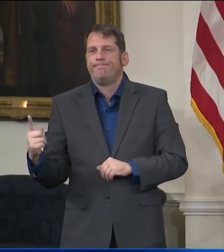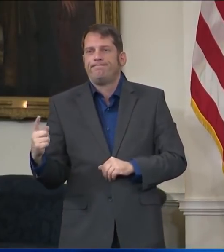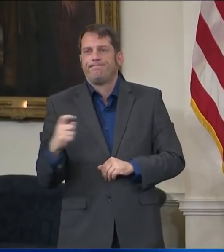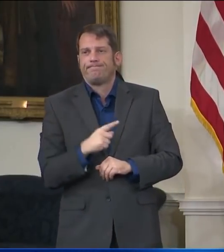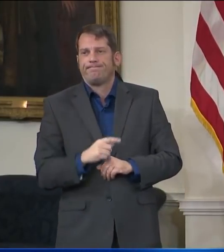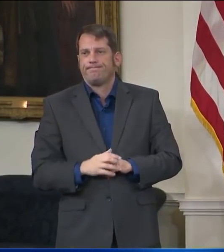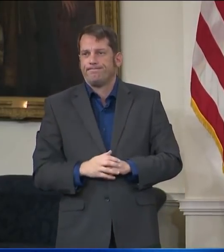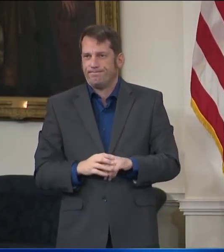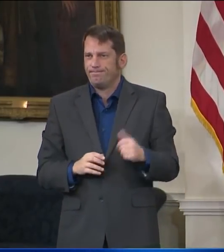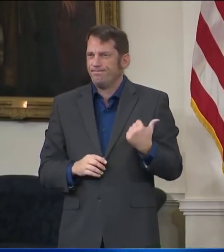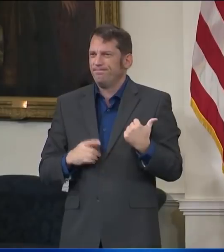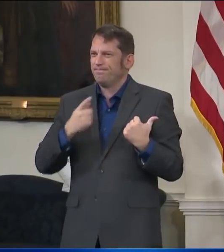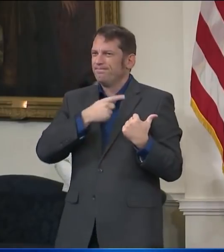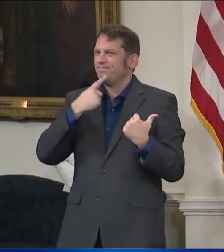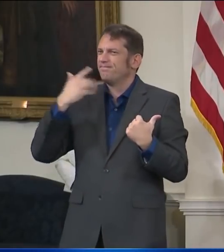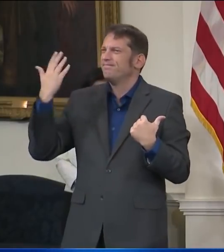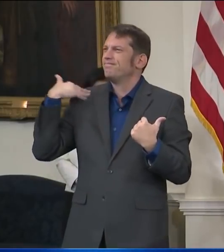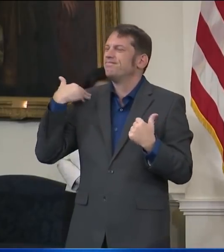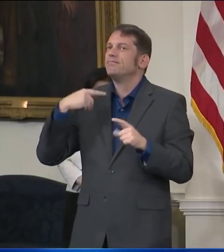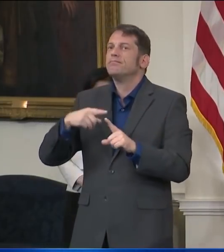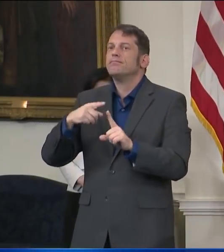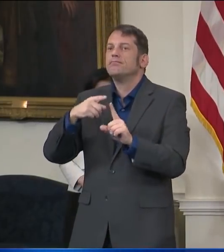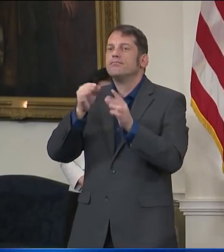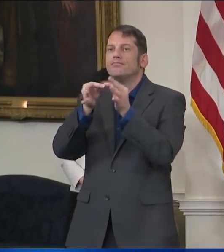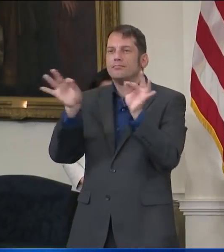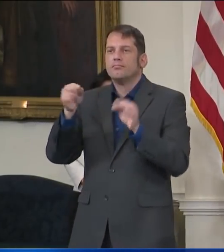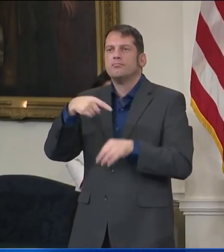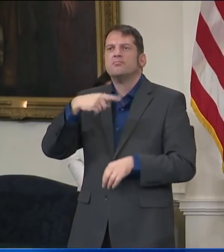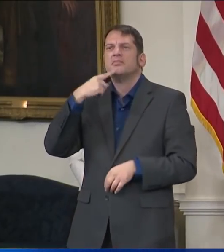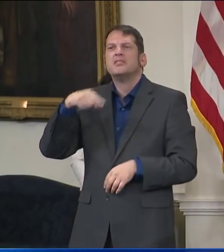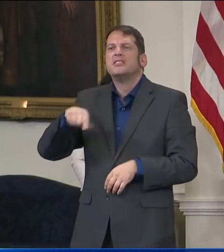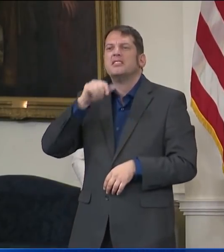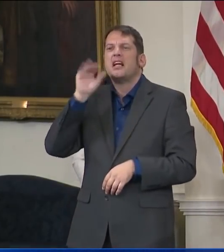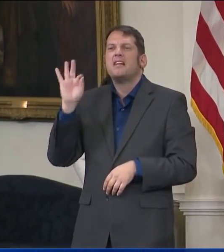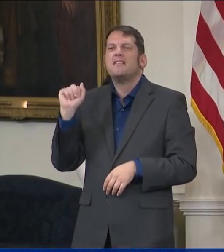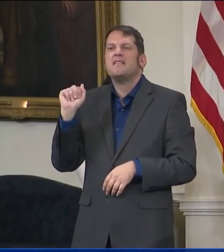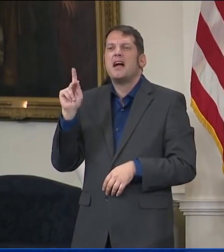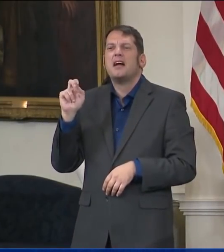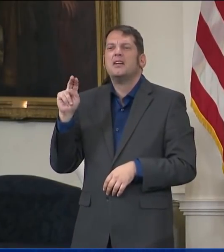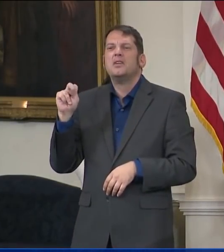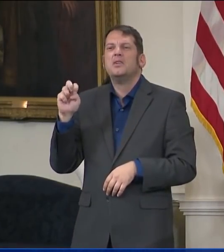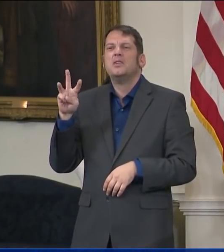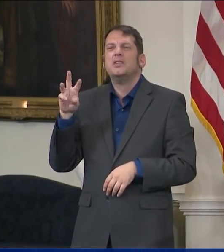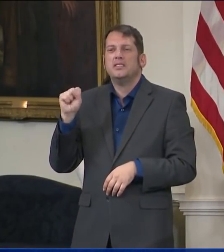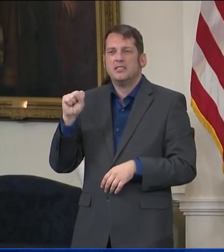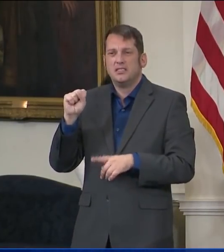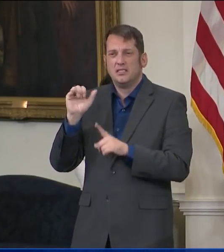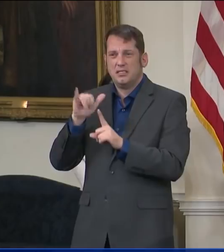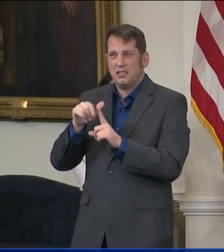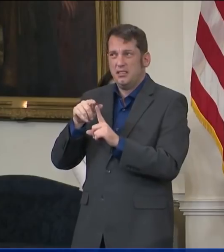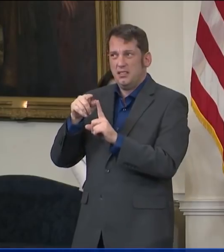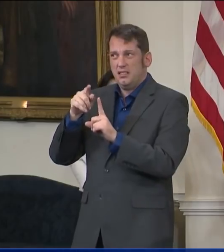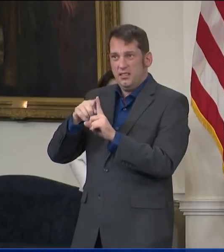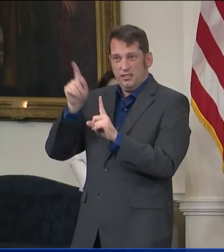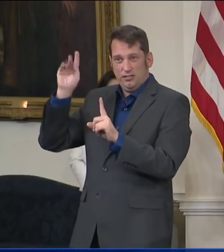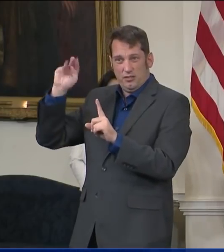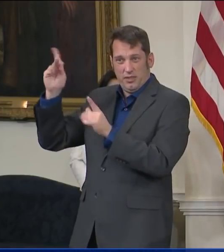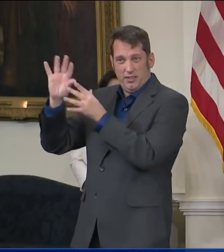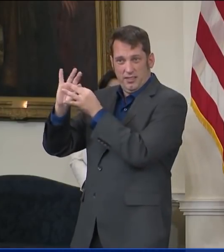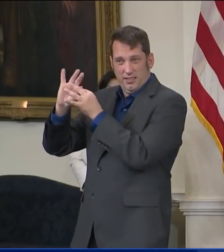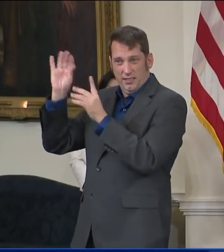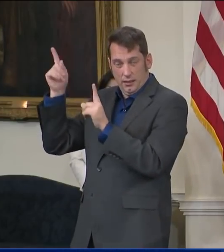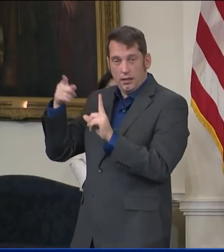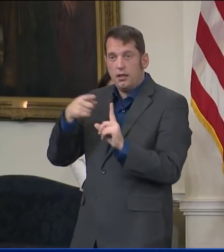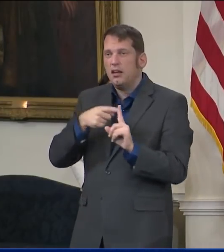YOU SEEM TO BE QUOTING THE PRESIDENT OF THE UNITED STATES WHEN YOU SAID THIS ABOUT BIG NEWS, IT IS NOT GOING TO MAGICALLY GO AWAY COVER.